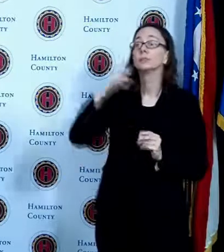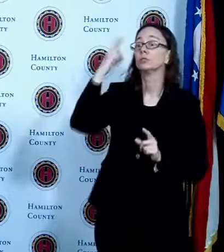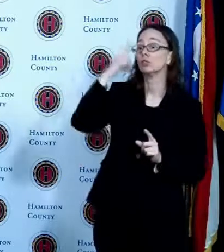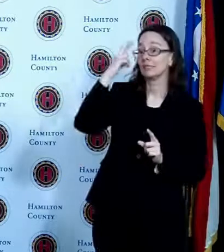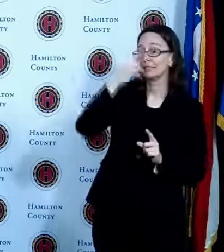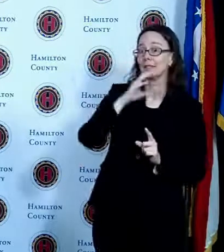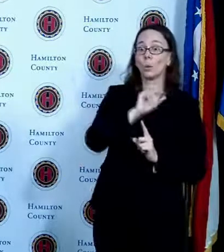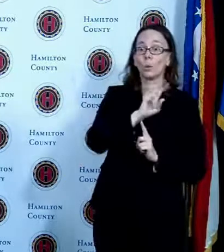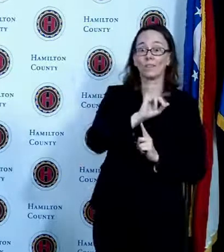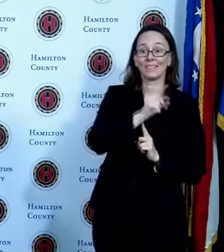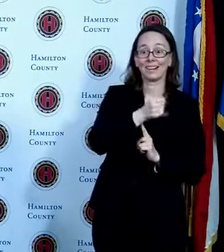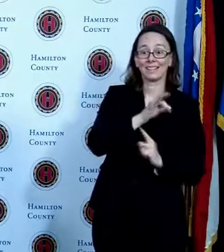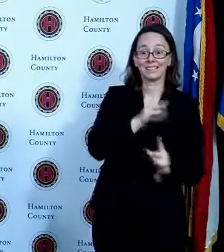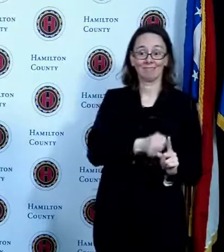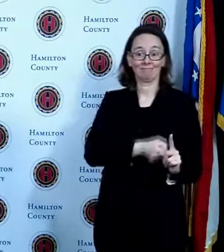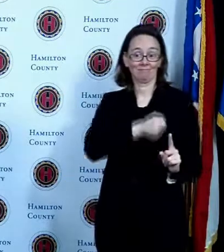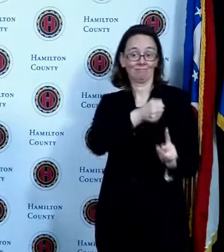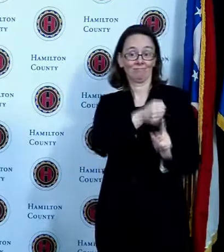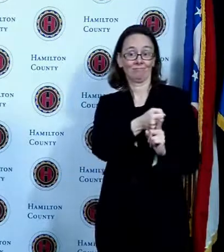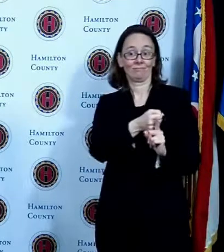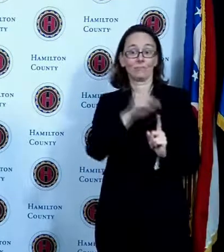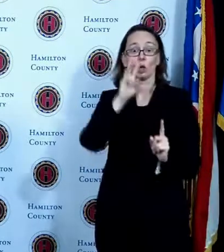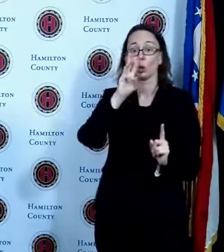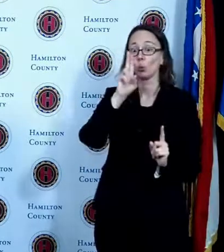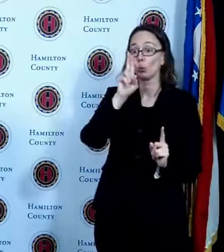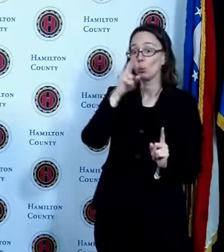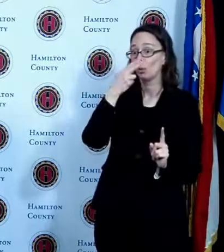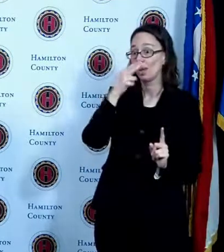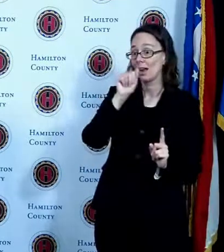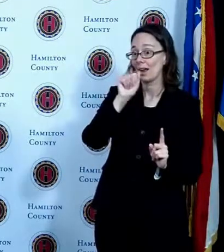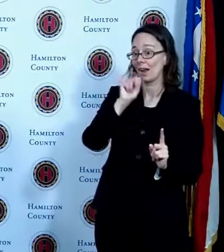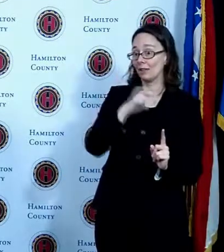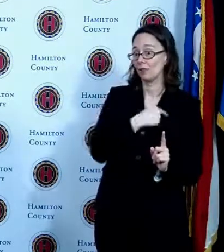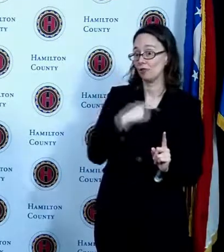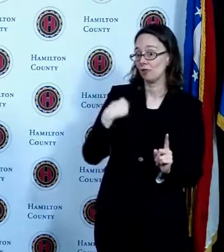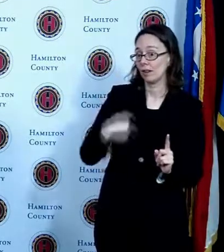of fetanyl analogs along with methamphetamine precursors there's been